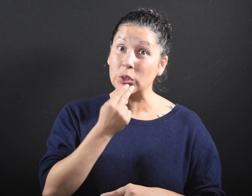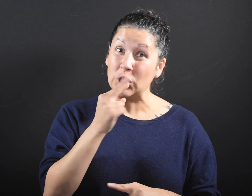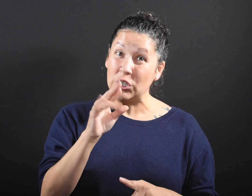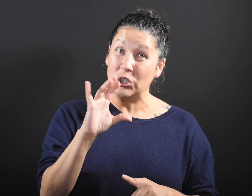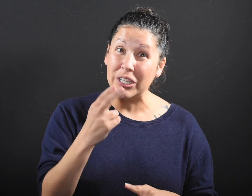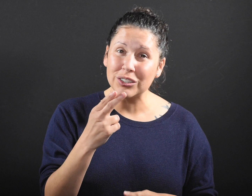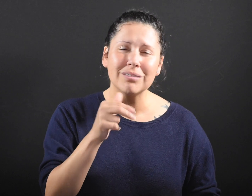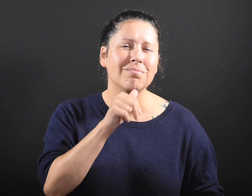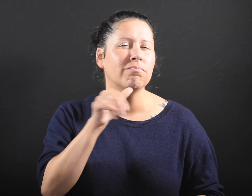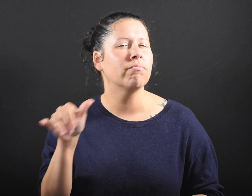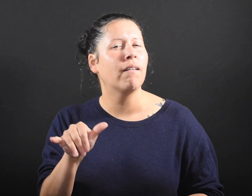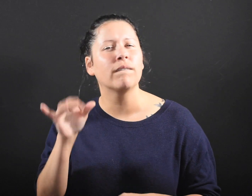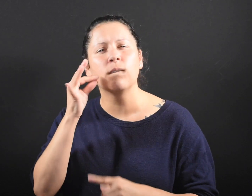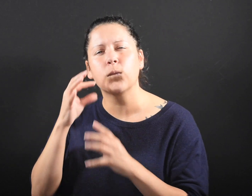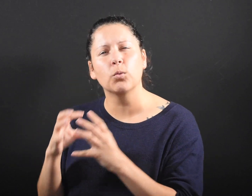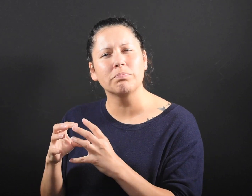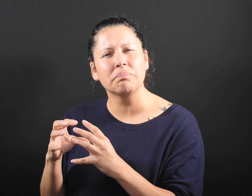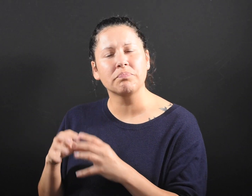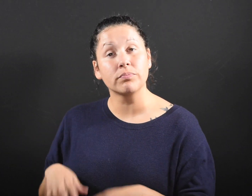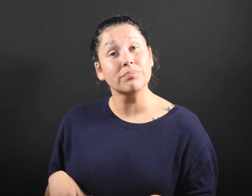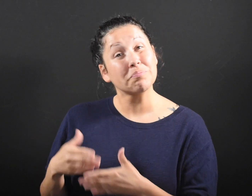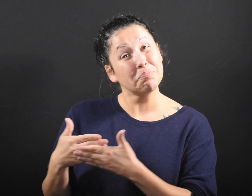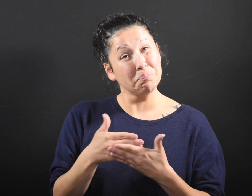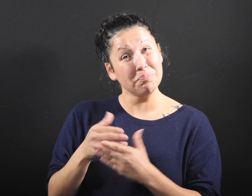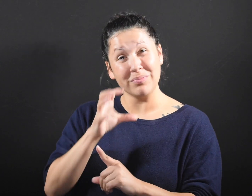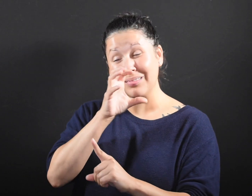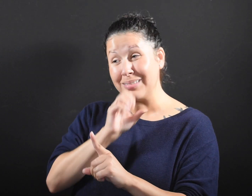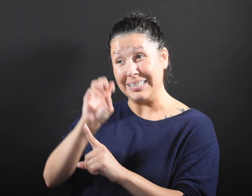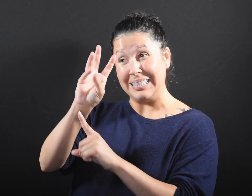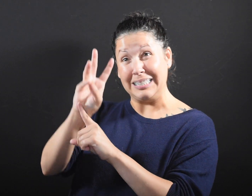juice is high in sugar and not as nutrient rich as whole fruit.